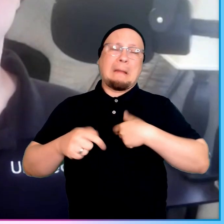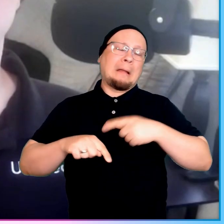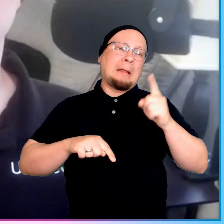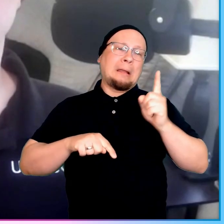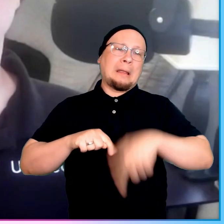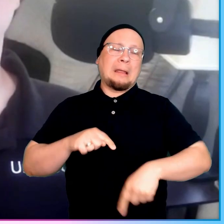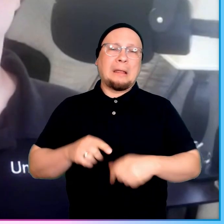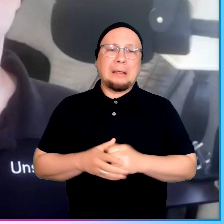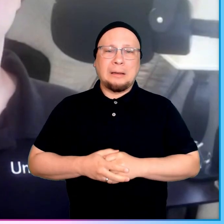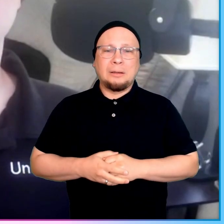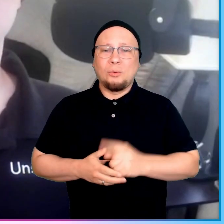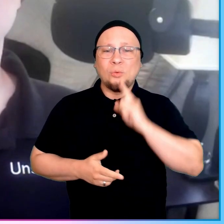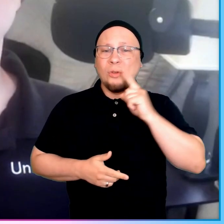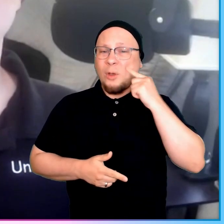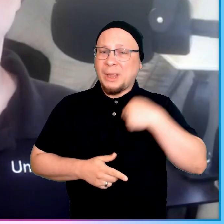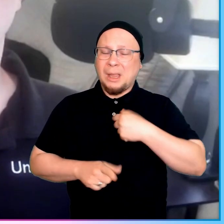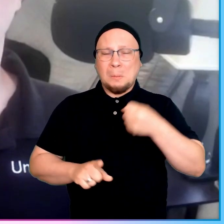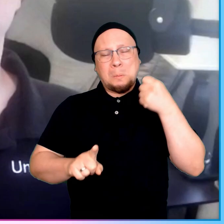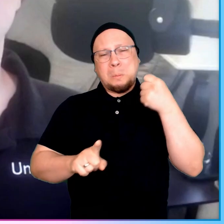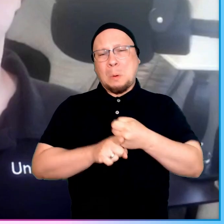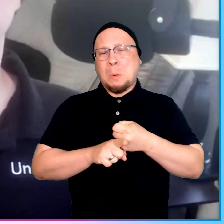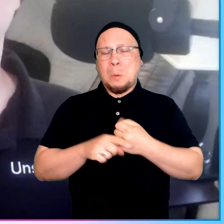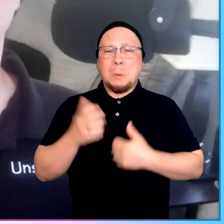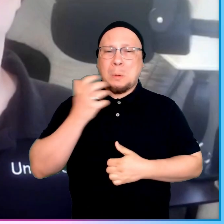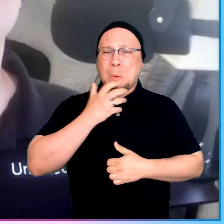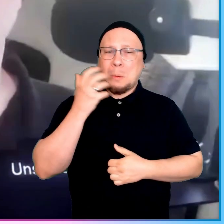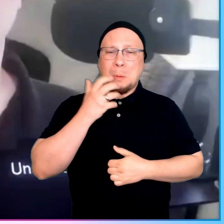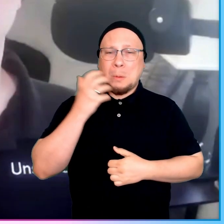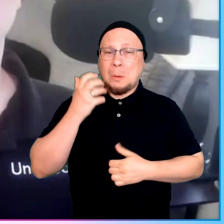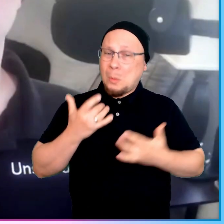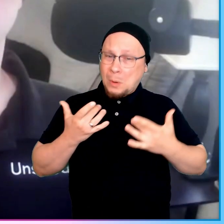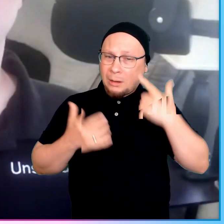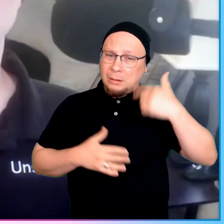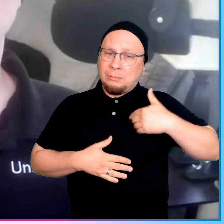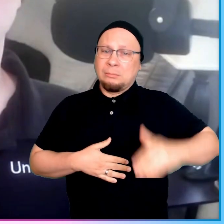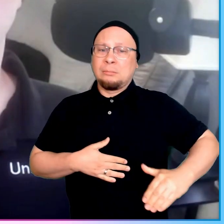pretty big thing for me because, growing up, video games had been the best way for me to